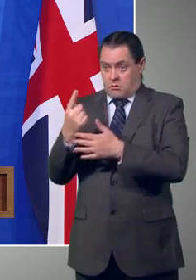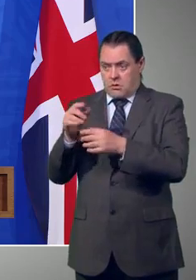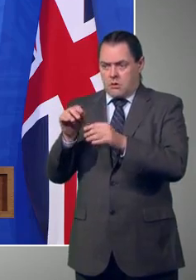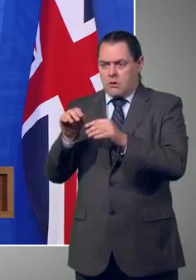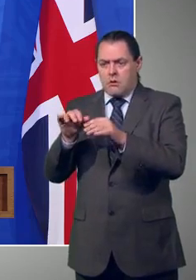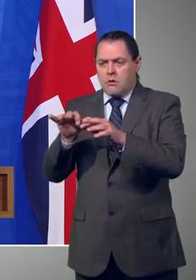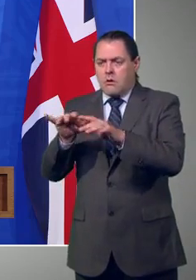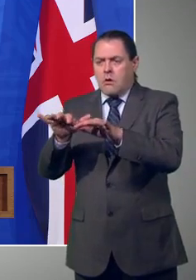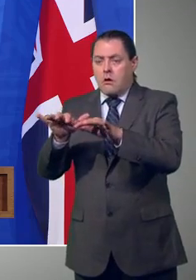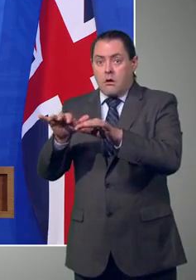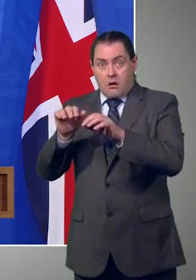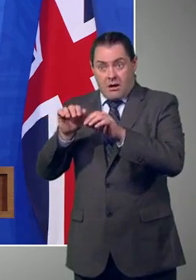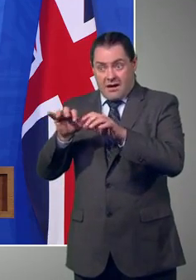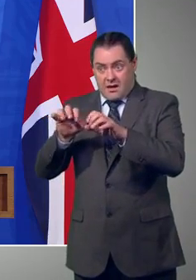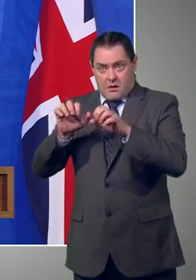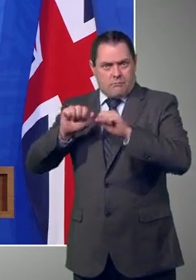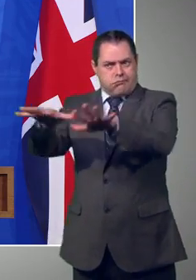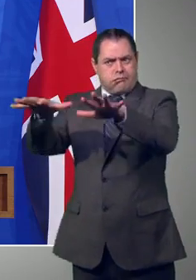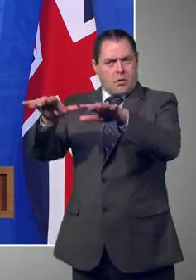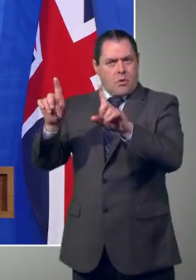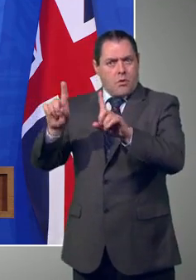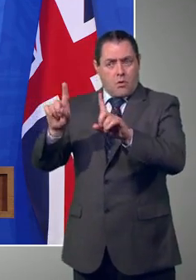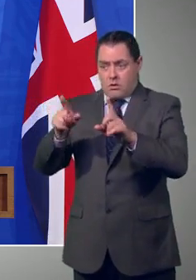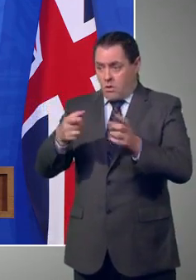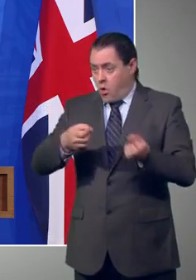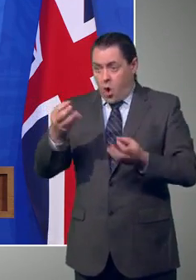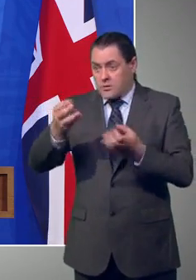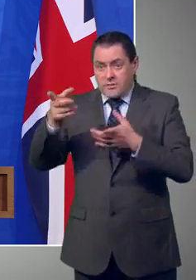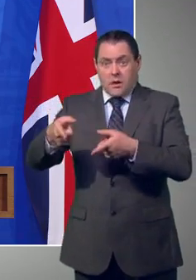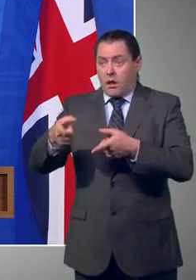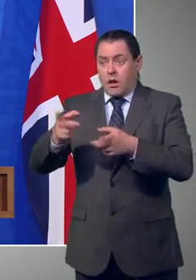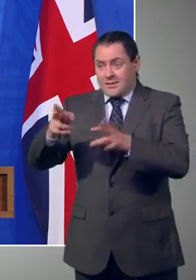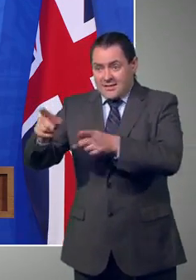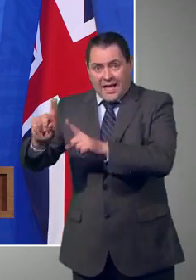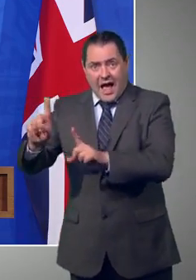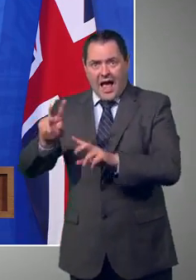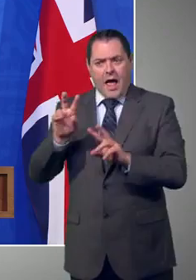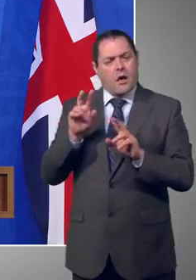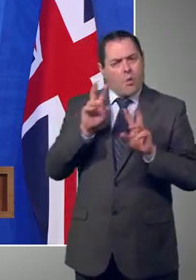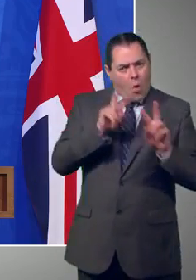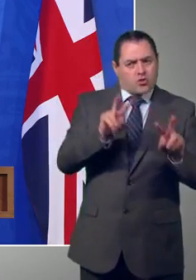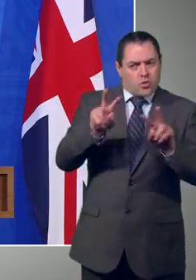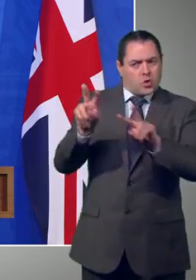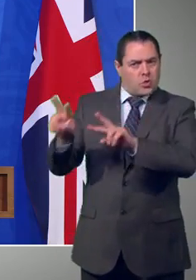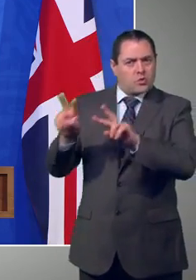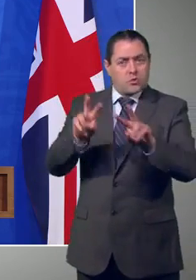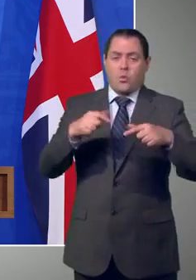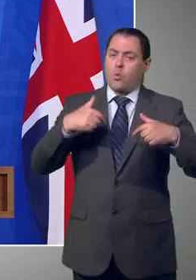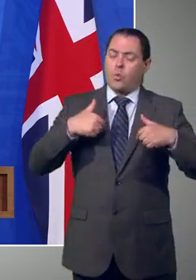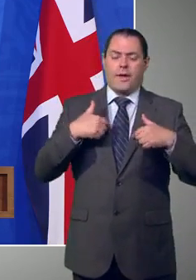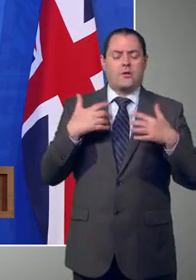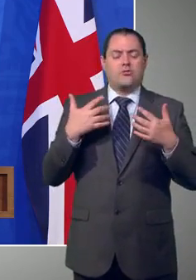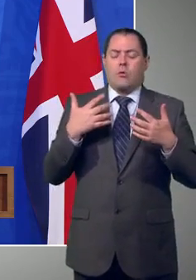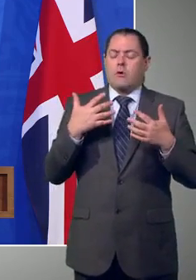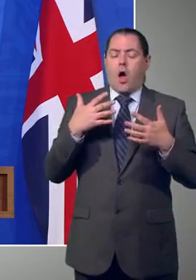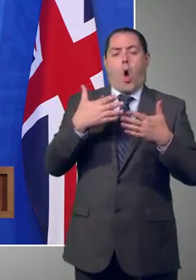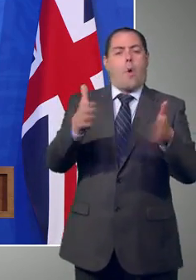dying And so you know the approach we take is just to be absolutely transparent about